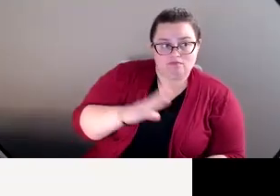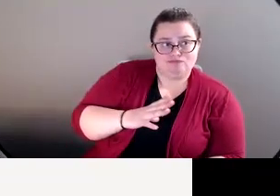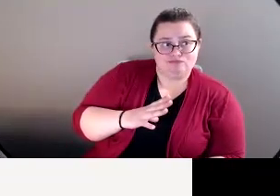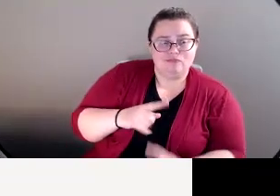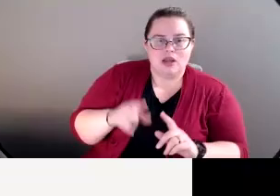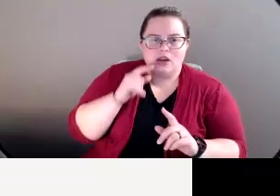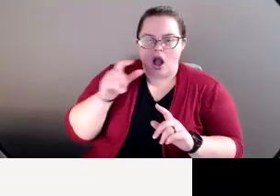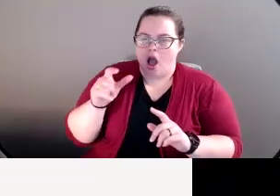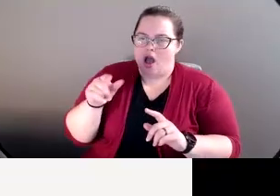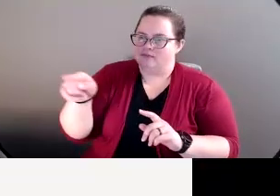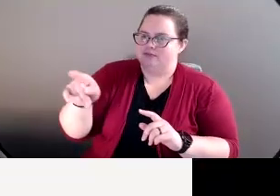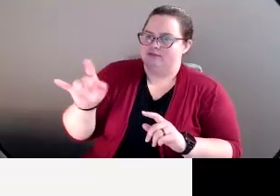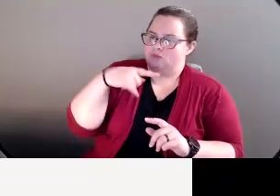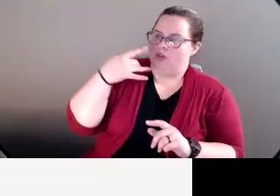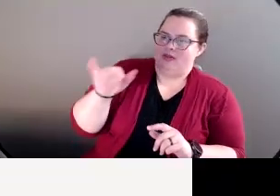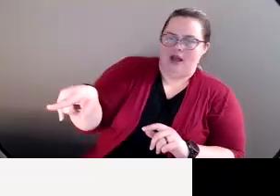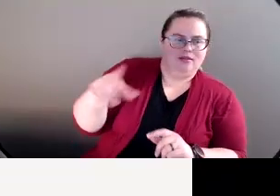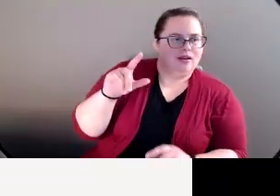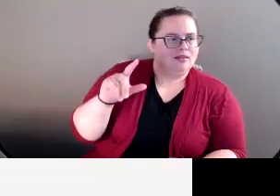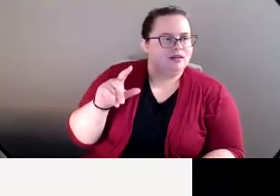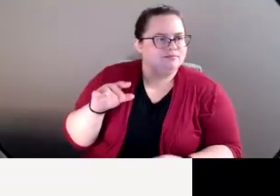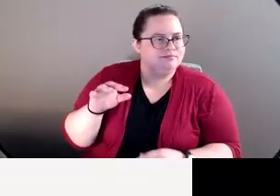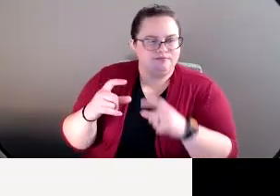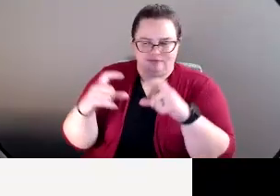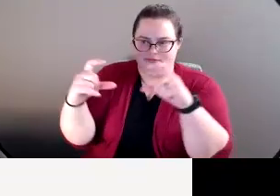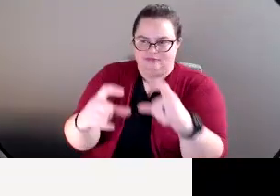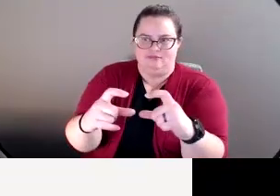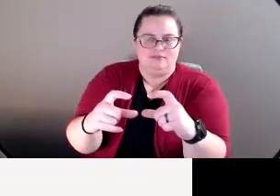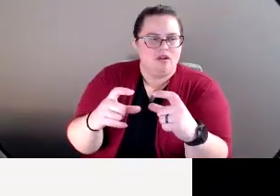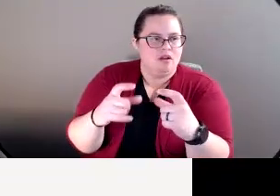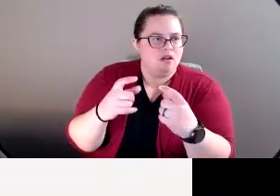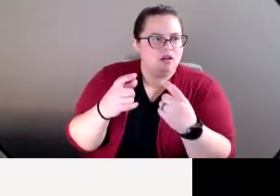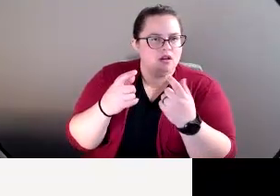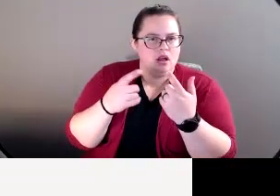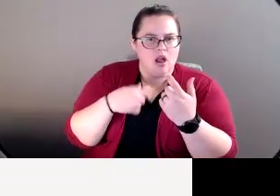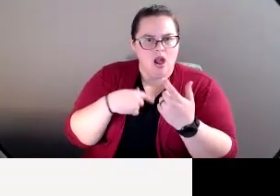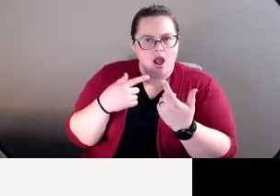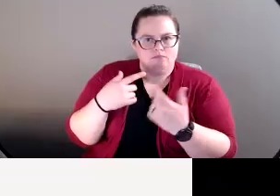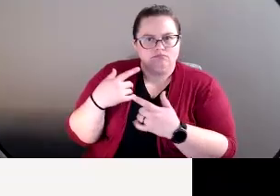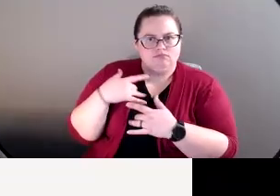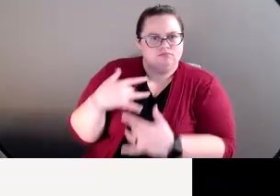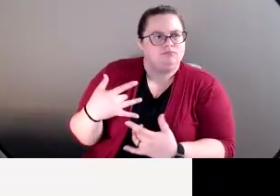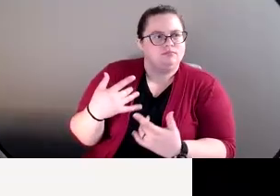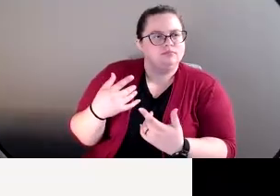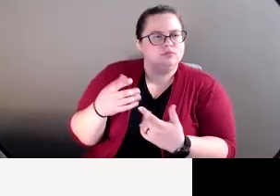the thumbnail that you're showing here, which I'm used to. I'm used to having them, you know, see the thumbnail, click on it,